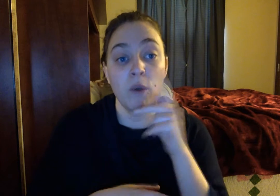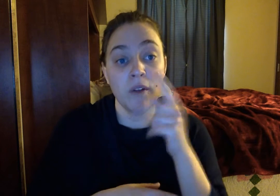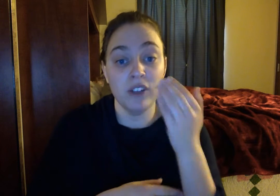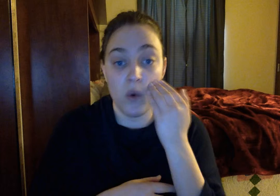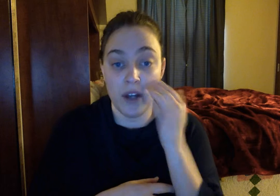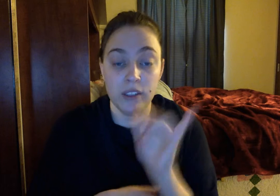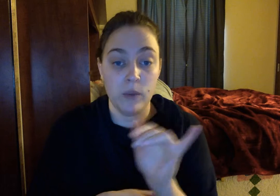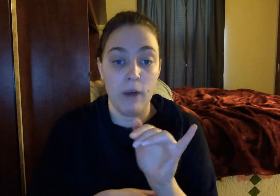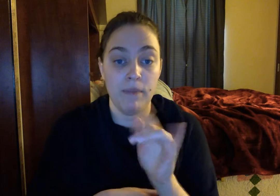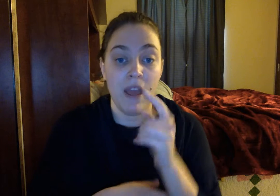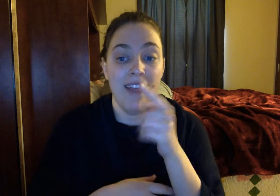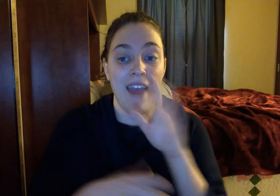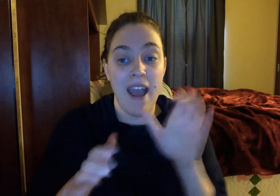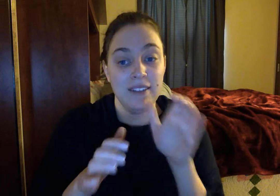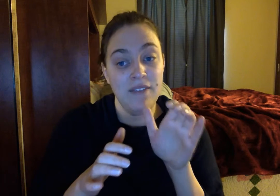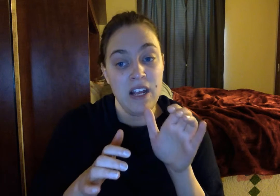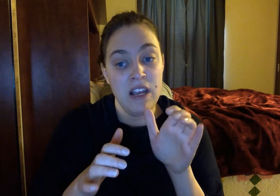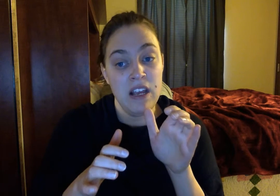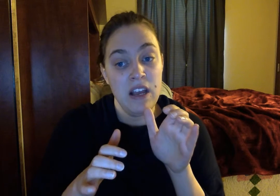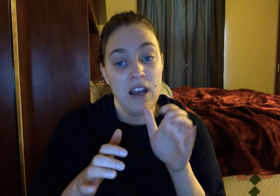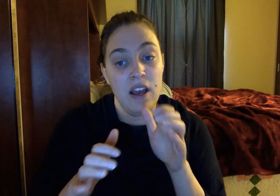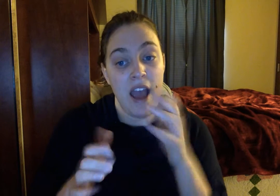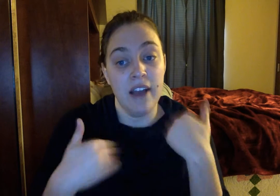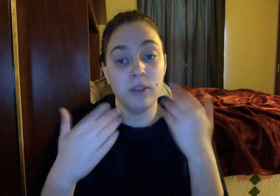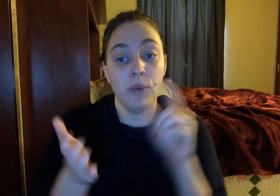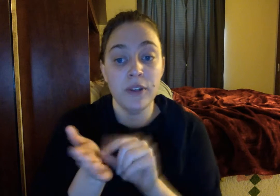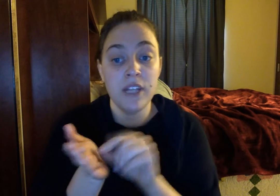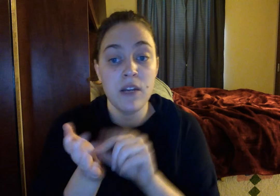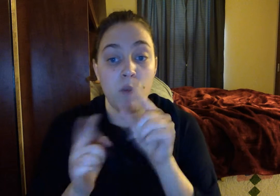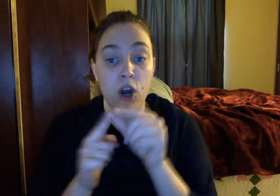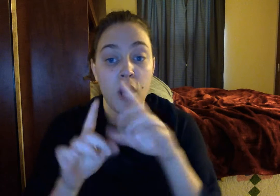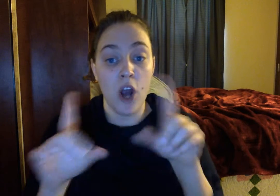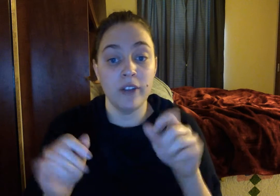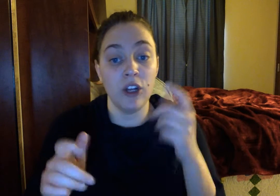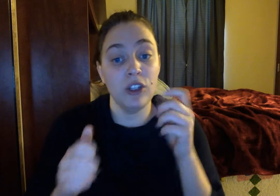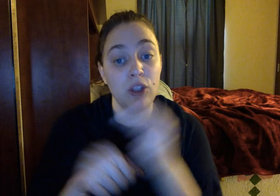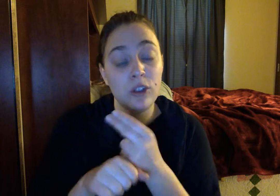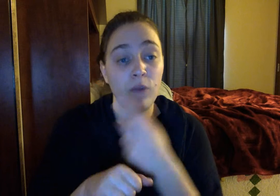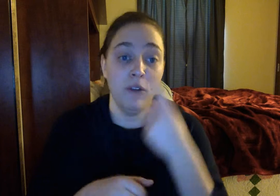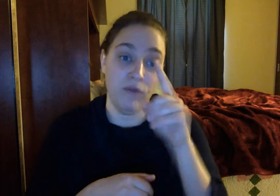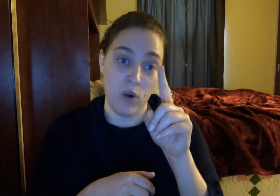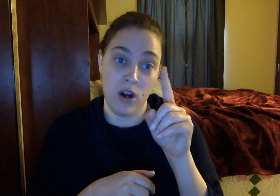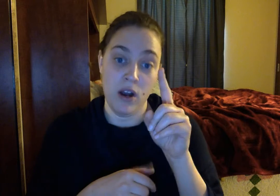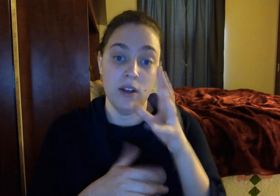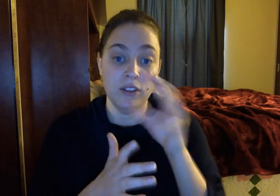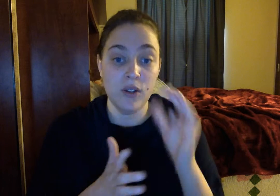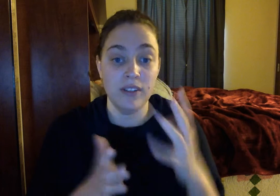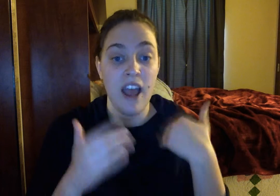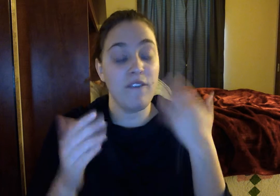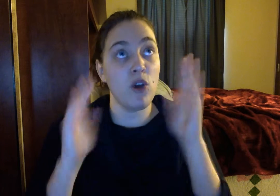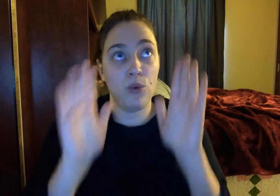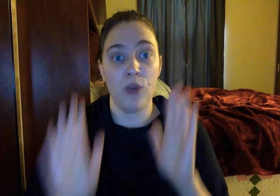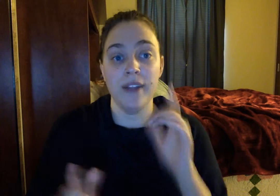This activity consists of printed word cards that are useful for students who have great sight word vocabulary. The sight words given in a word sort follow a CVC with short vowels or a CVVC with long vowels.